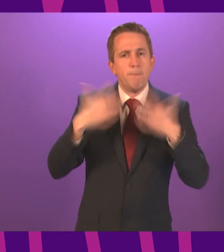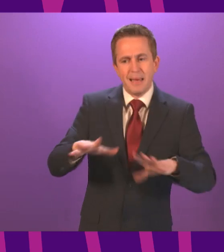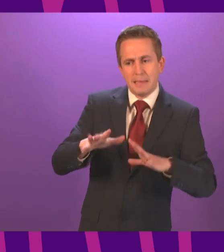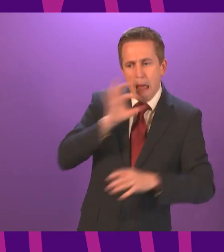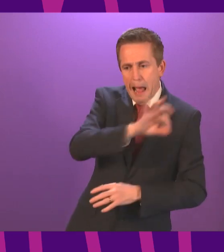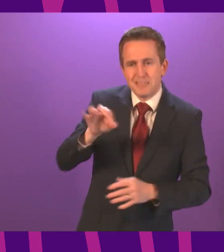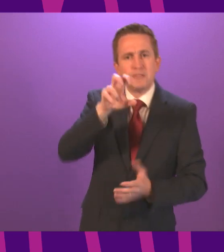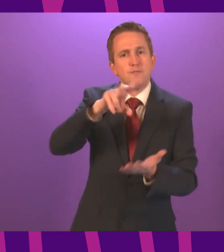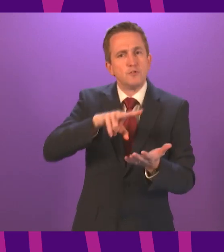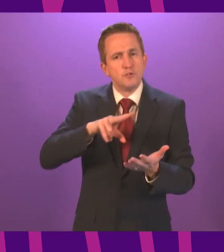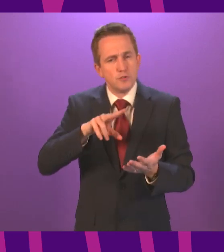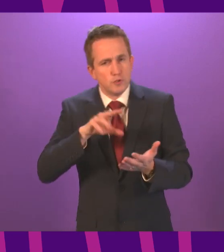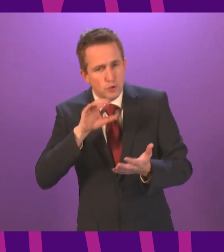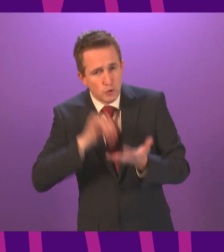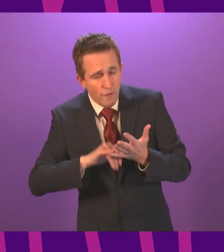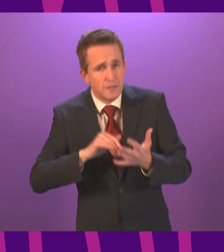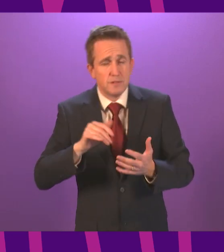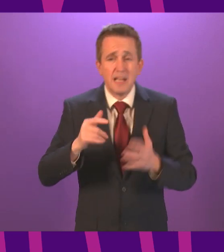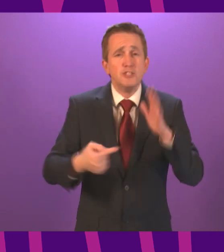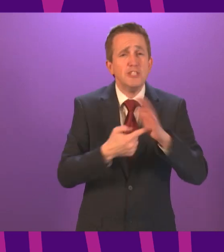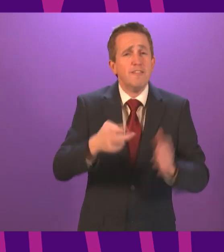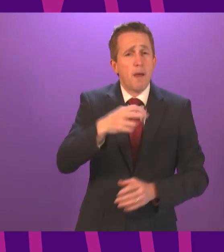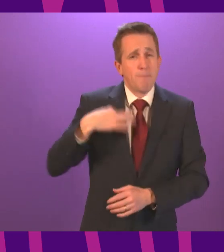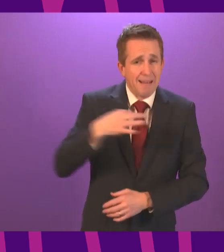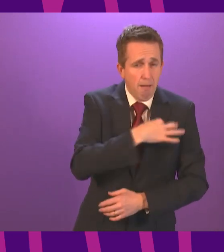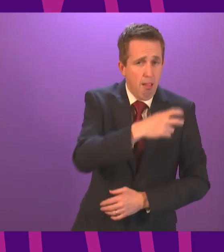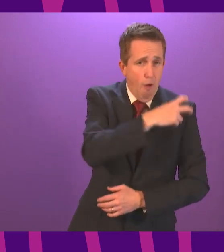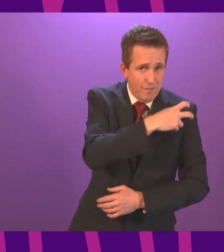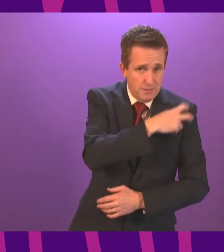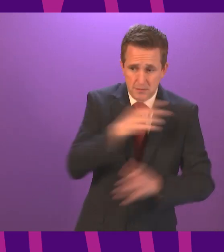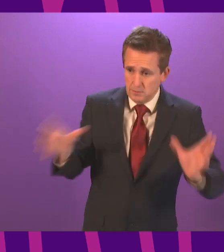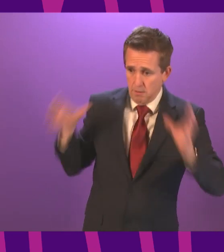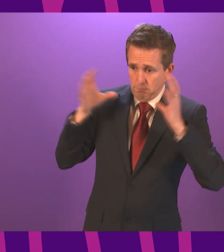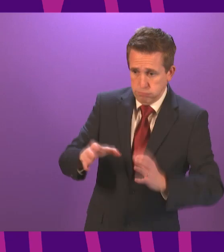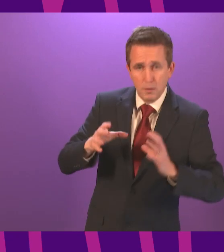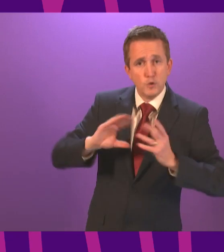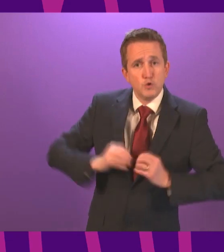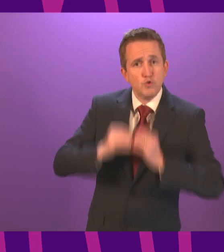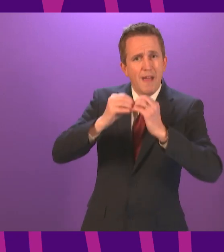medical officers, to put together a concrete proposal that we will then consider and, I